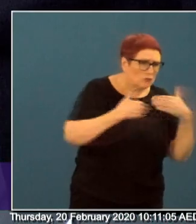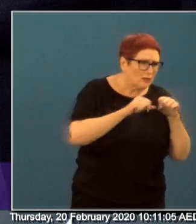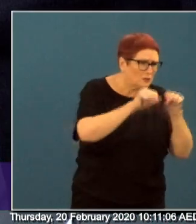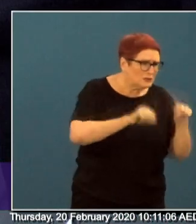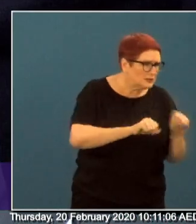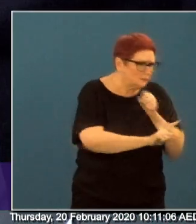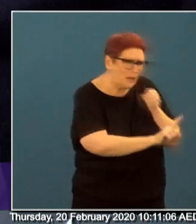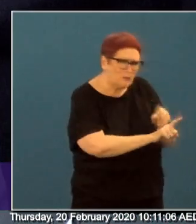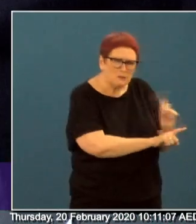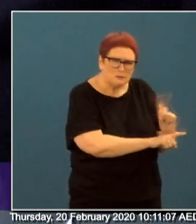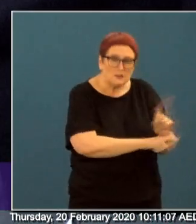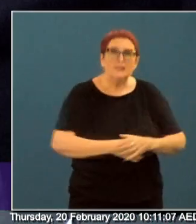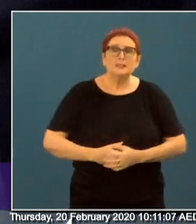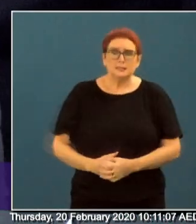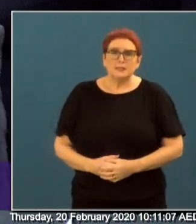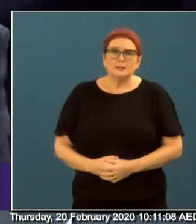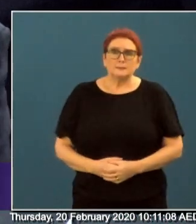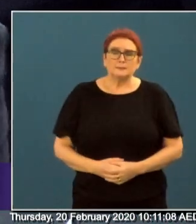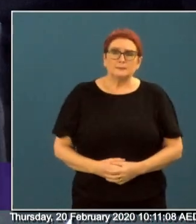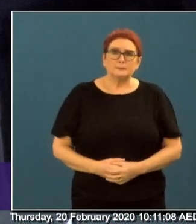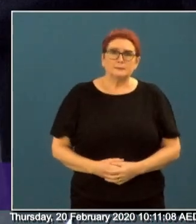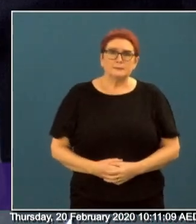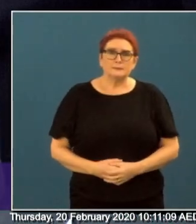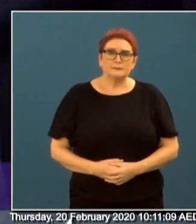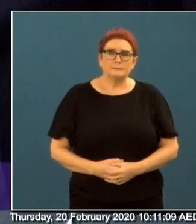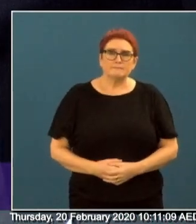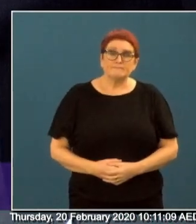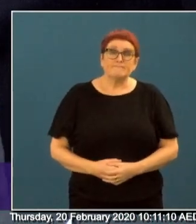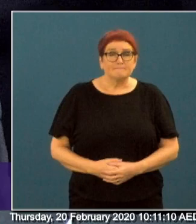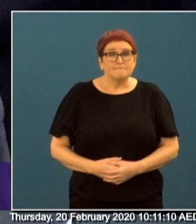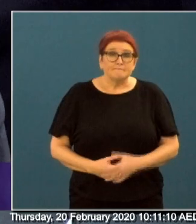It's always been a point of tension, really, since